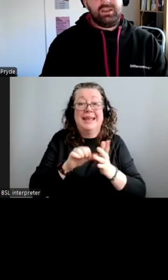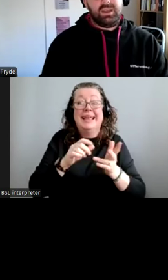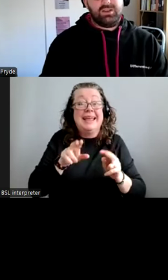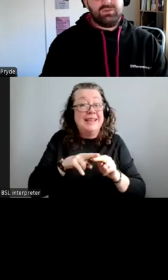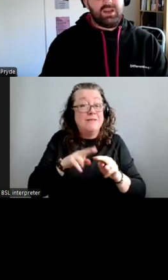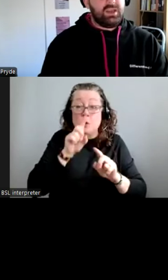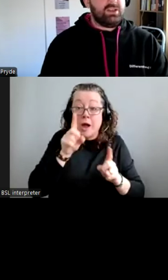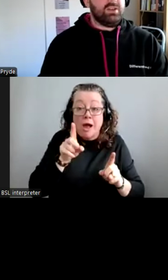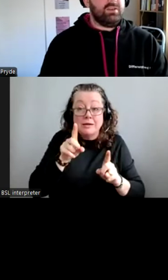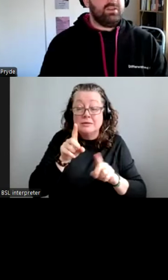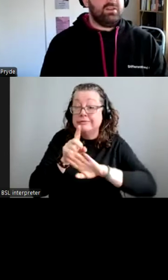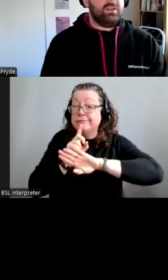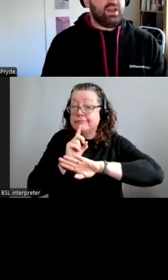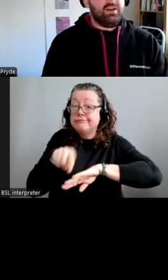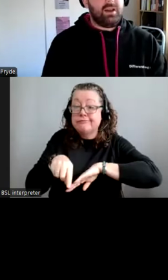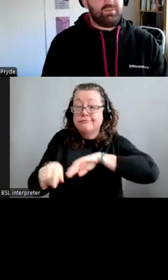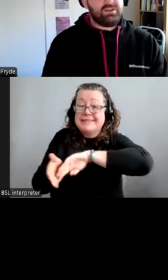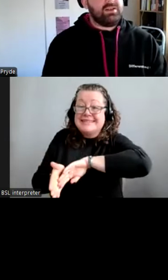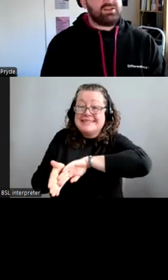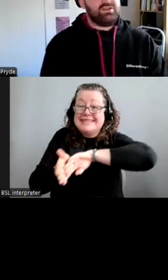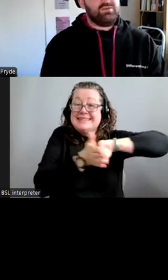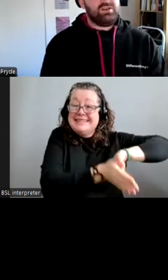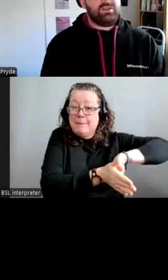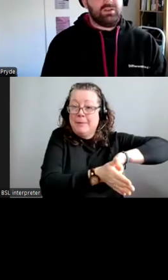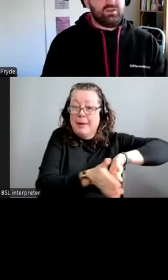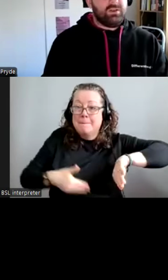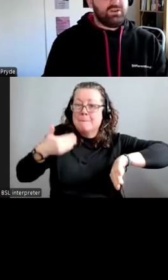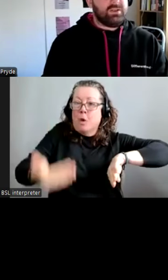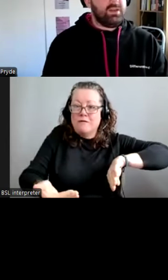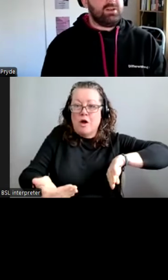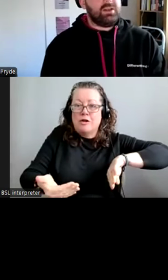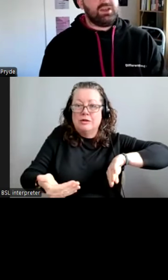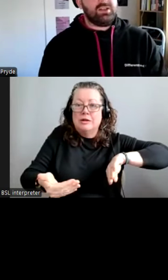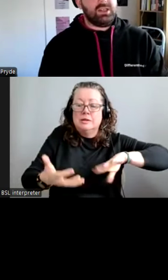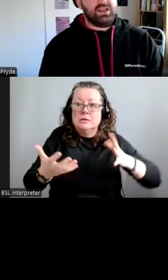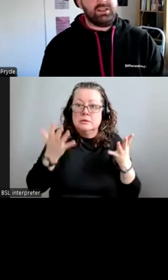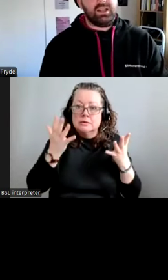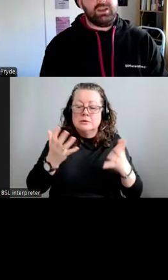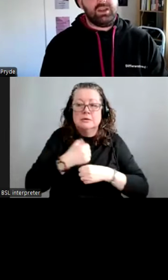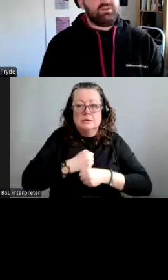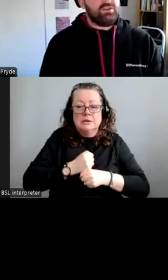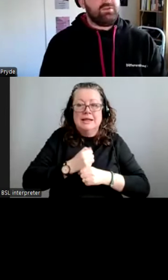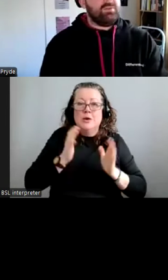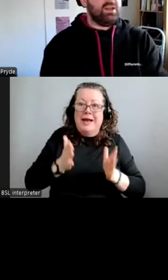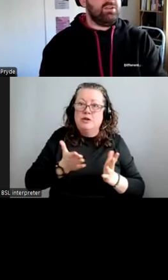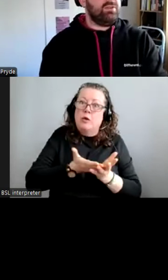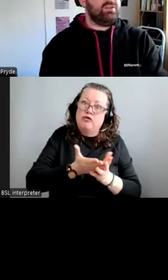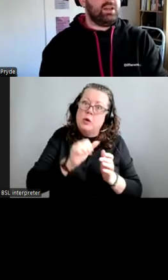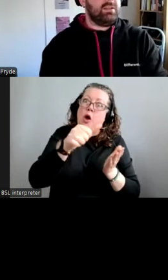the actual navigation that a person on a screen reader or using keyboard navigation has to navigate through the full menu to get